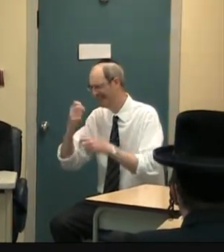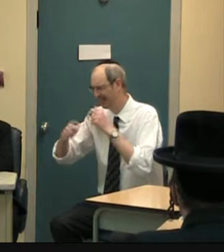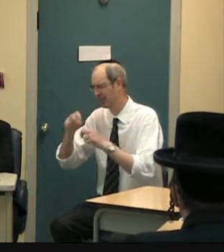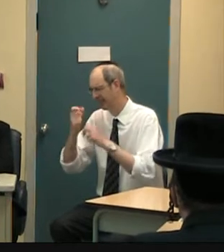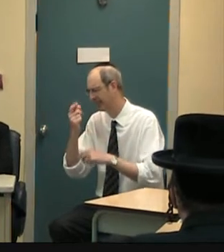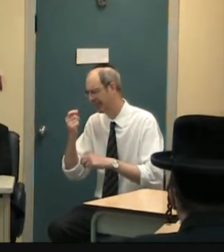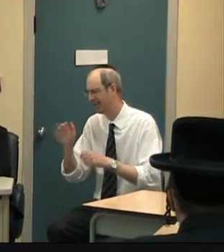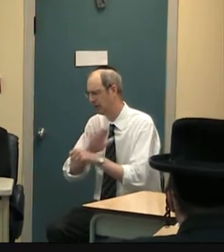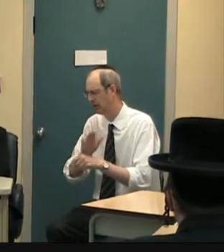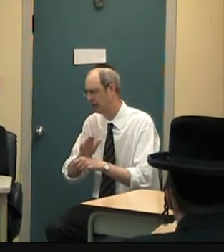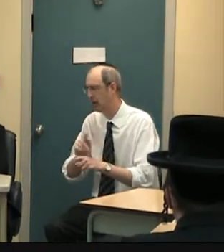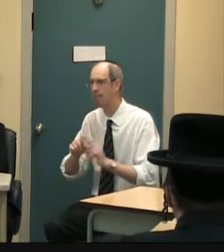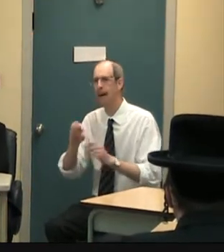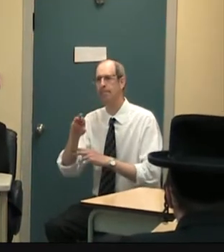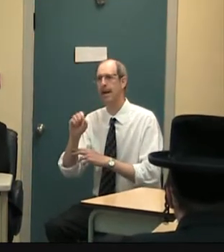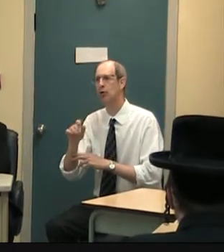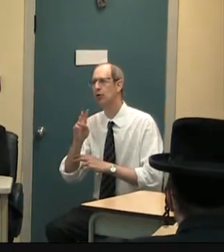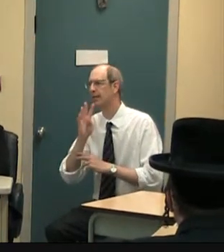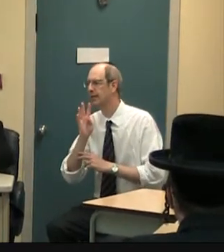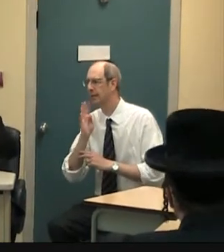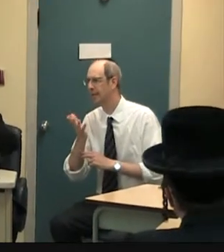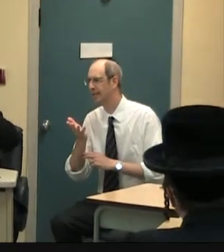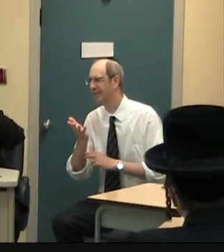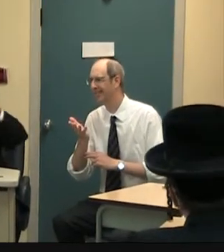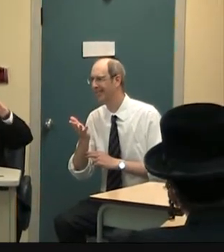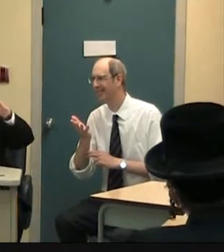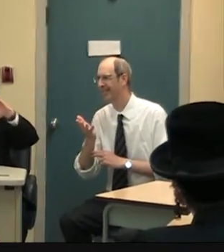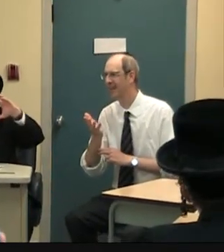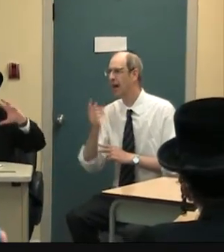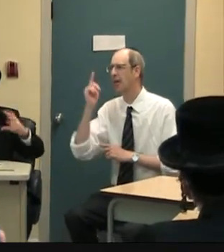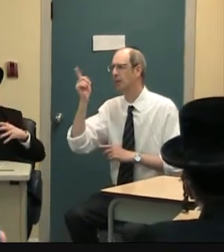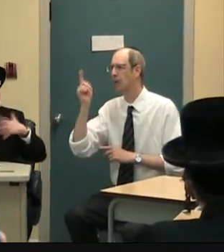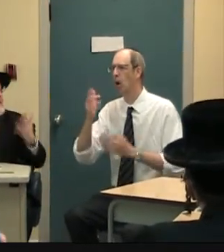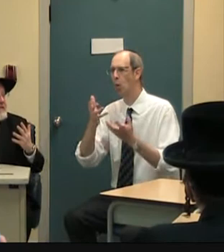But i will tell you what the matter seems the tell us is is that a cottage parker wanted to make it special